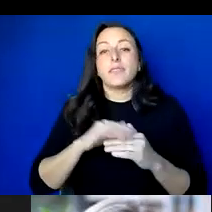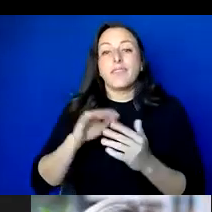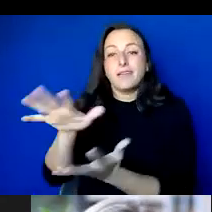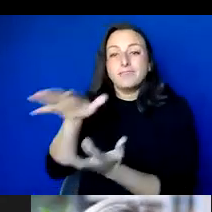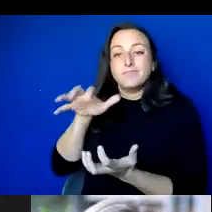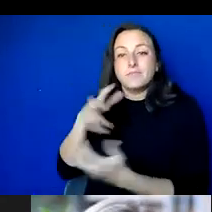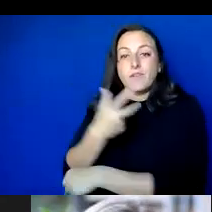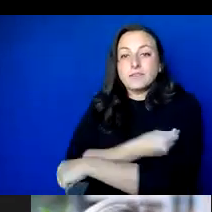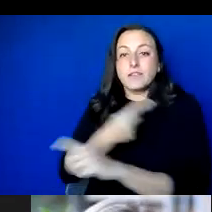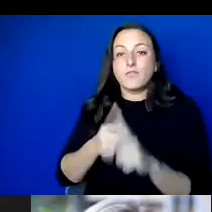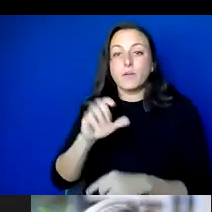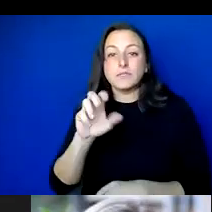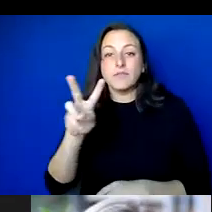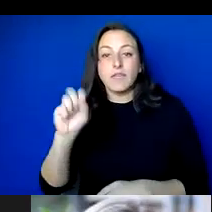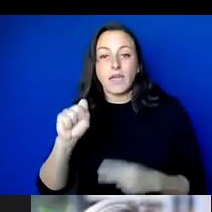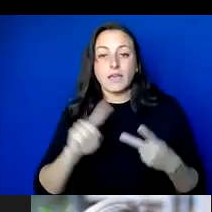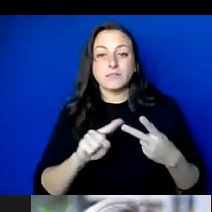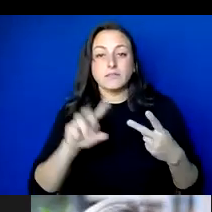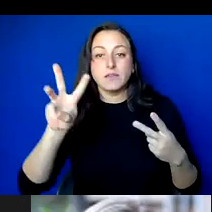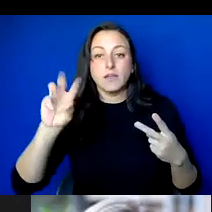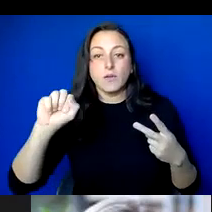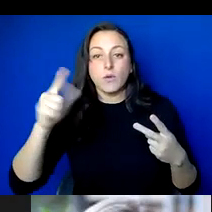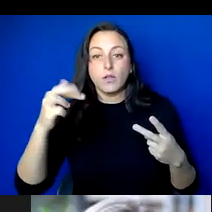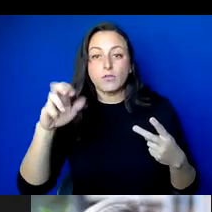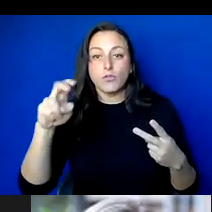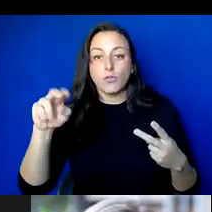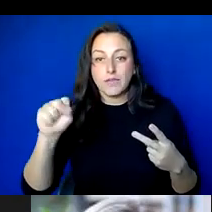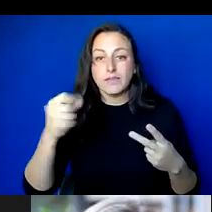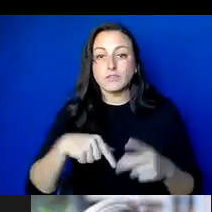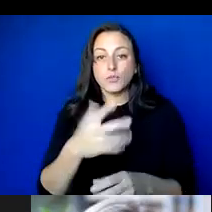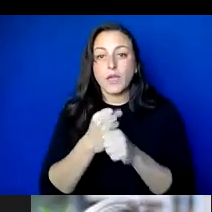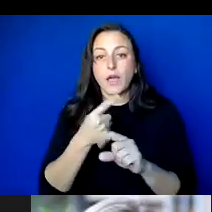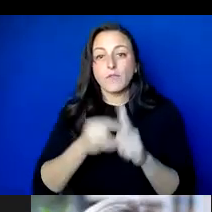CVS and Walgreens from the federal long-term care facility program. Given these numbers,